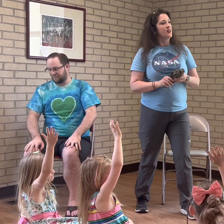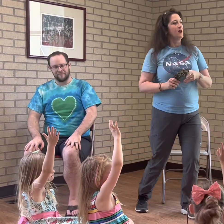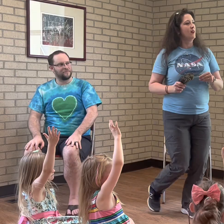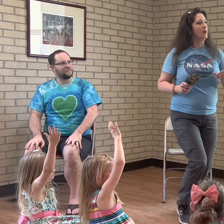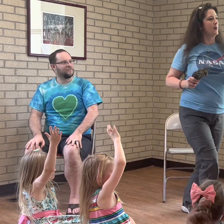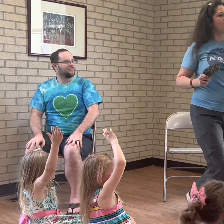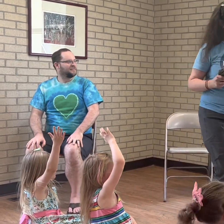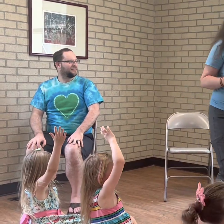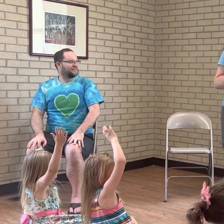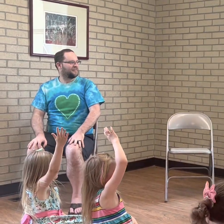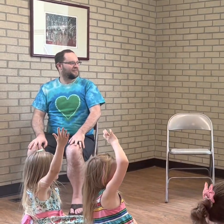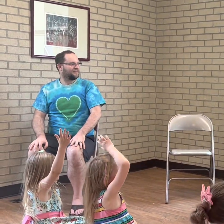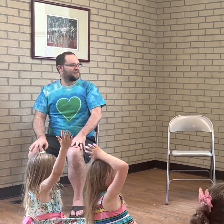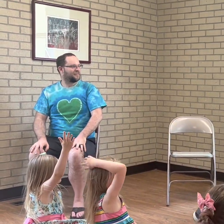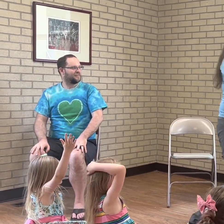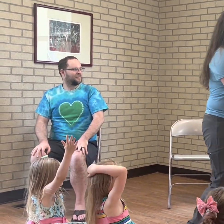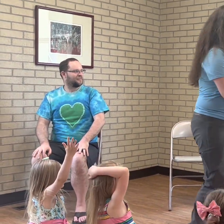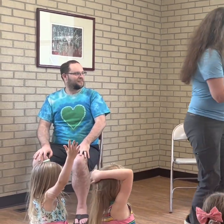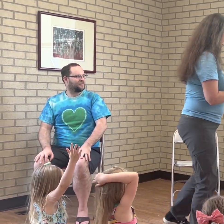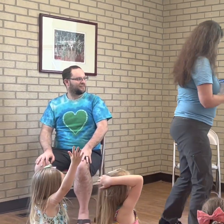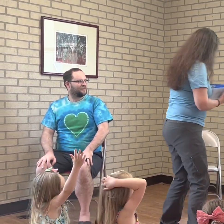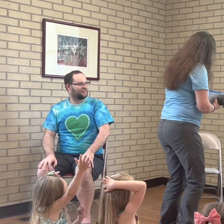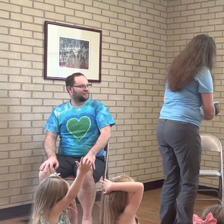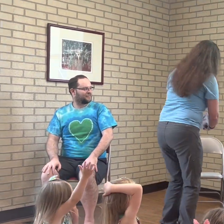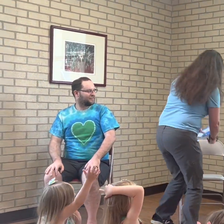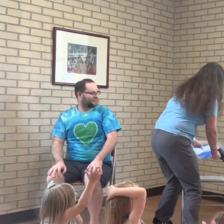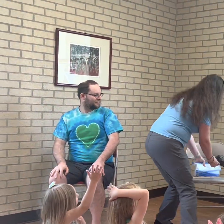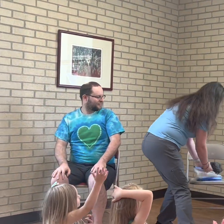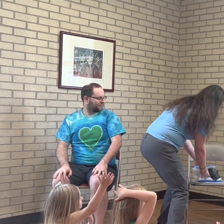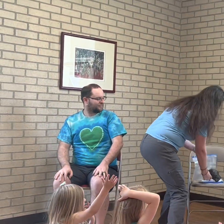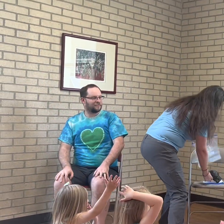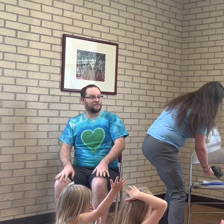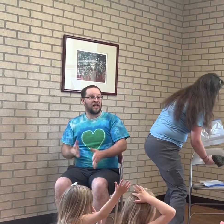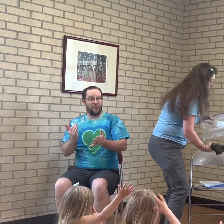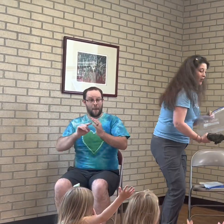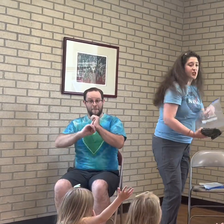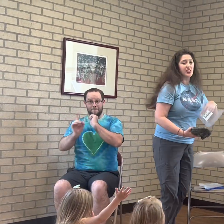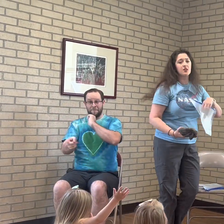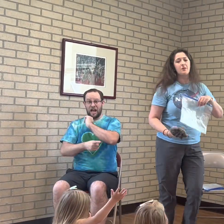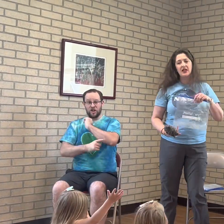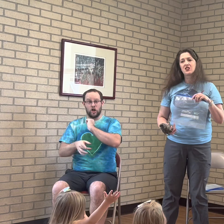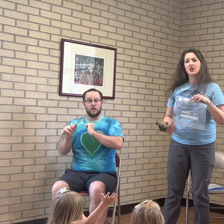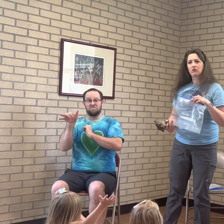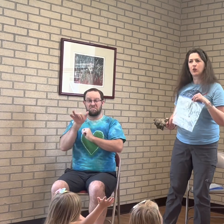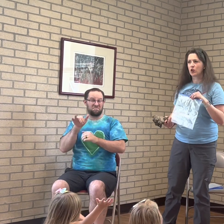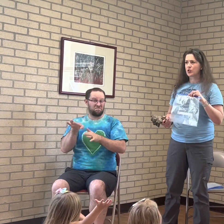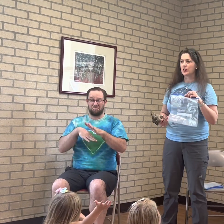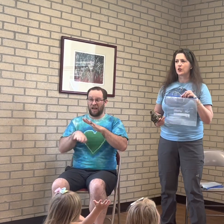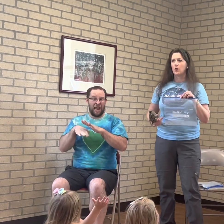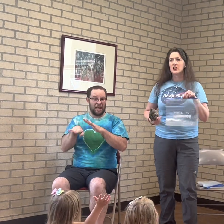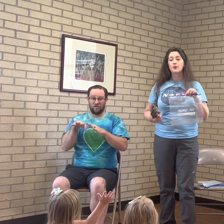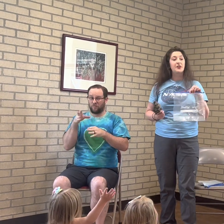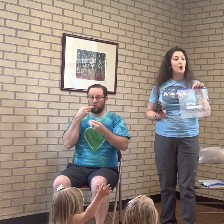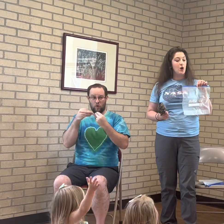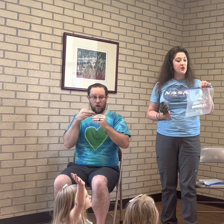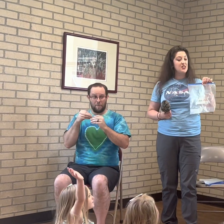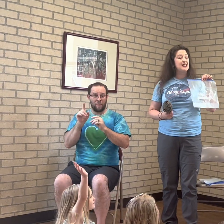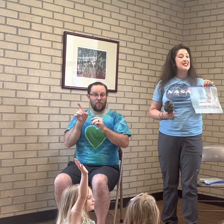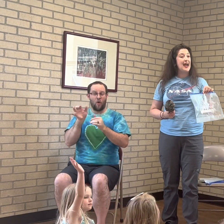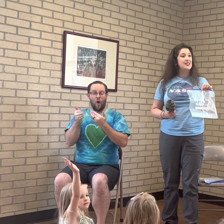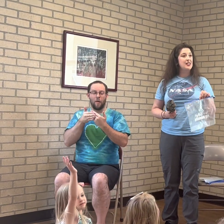Thank you, Miss Cali. So, these bags are just basic grocery store ones, but they're almost the exact same